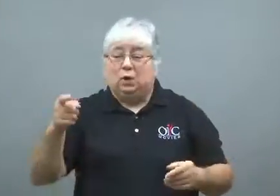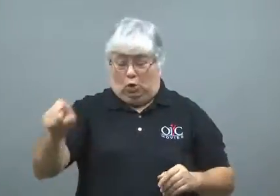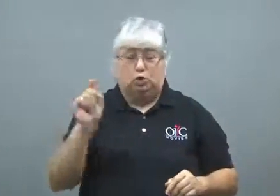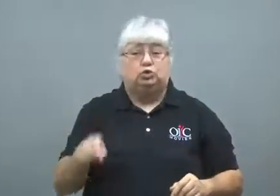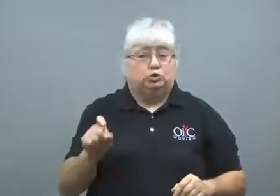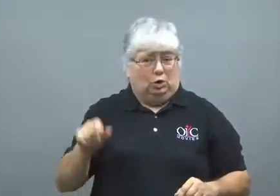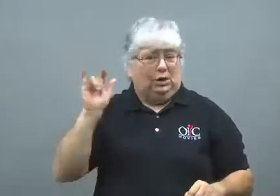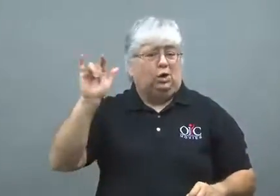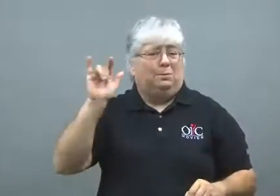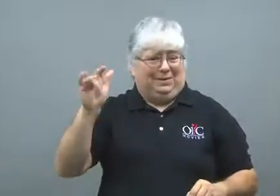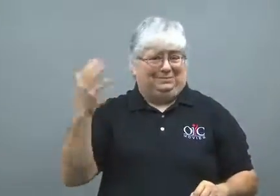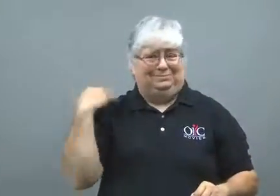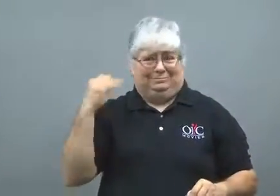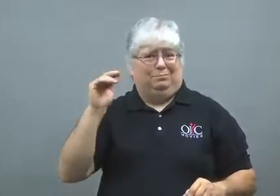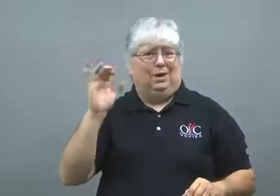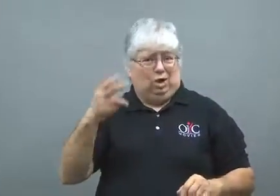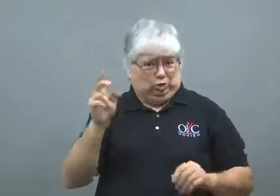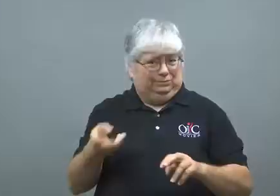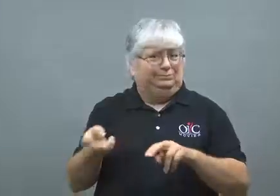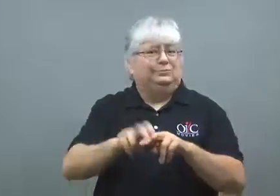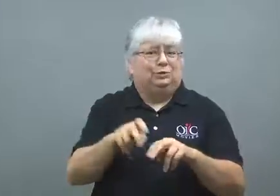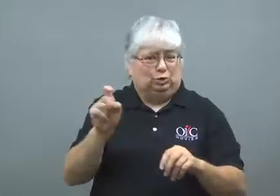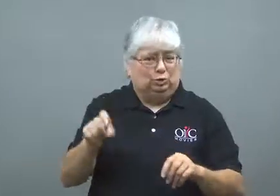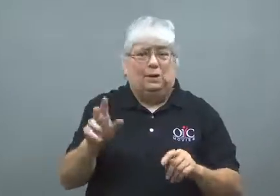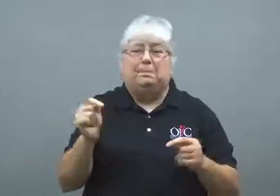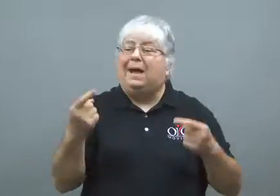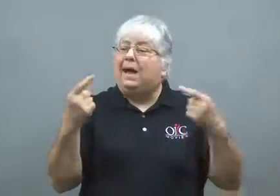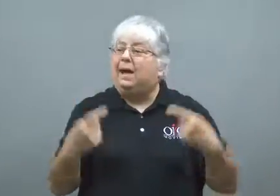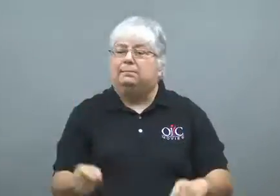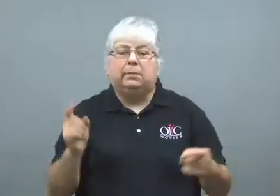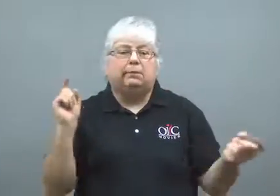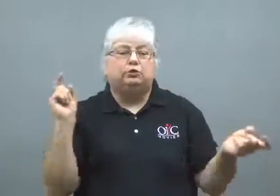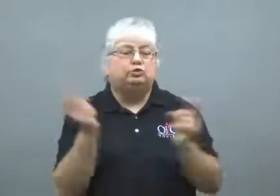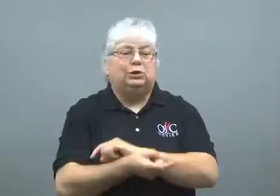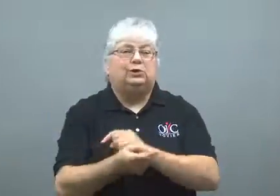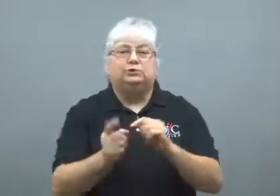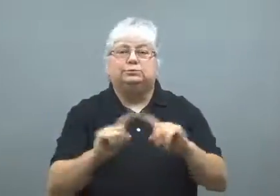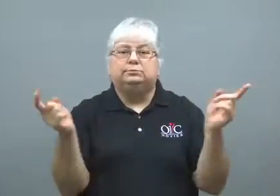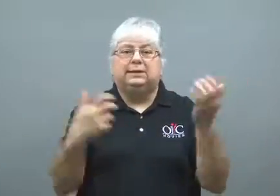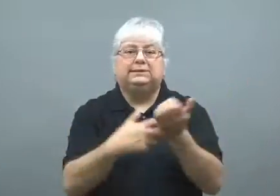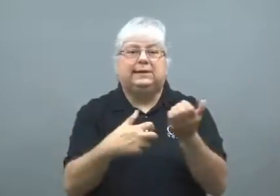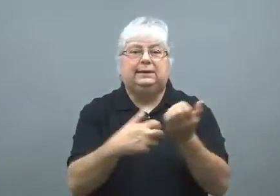He was supposed to have been on the plane in March.